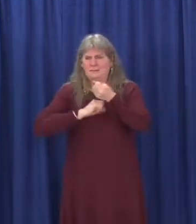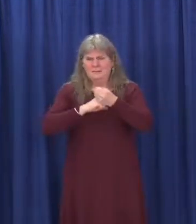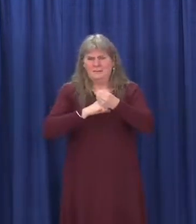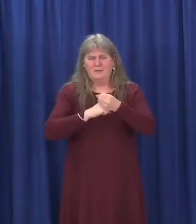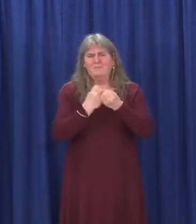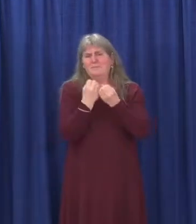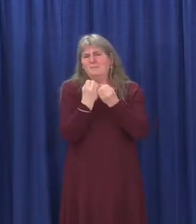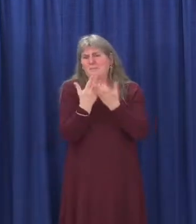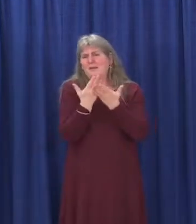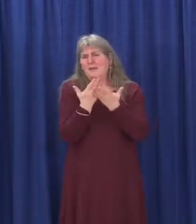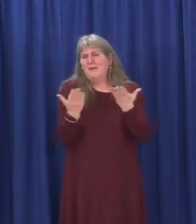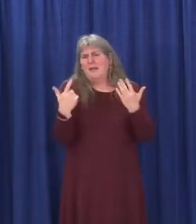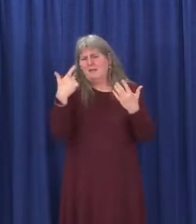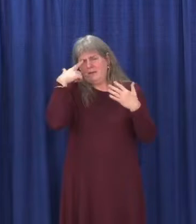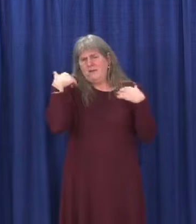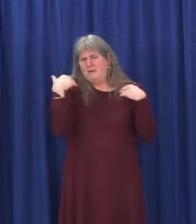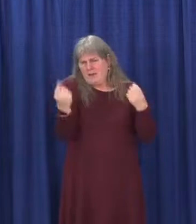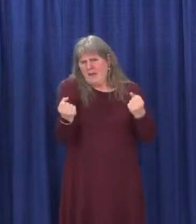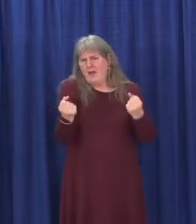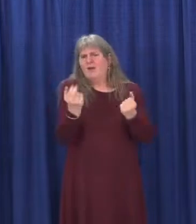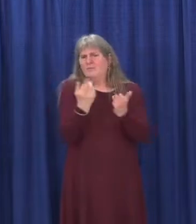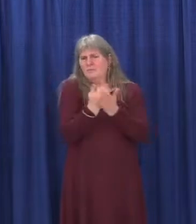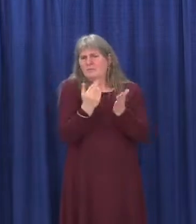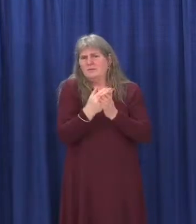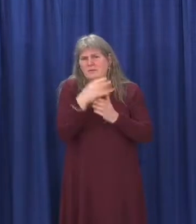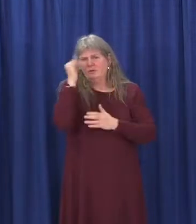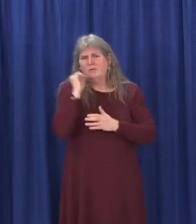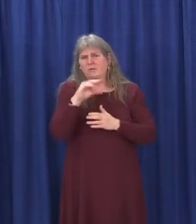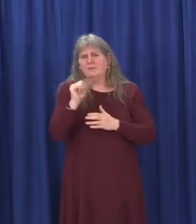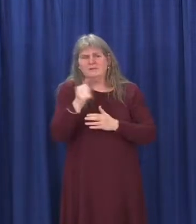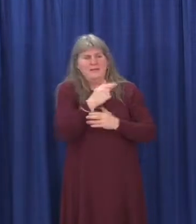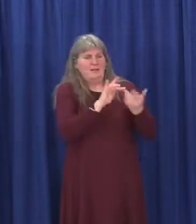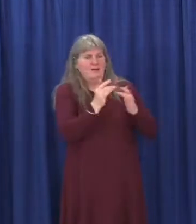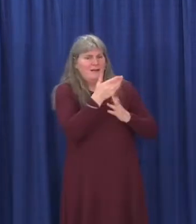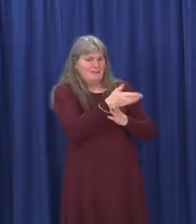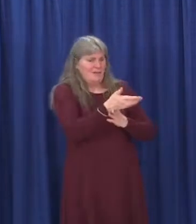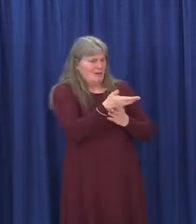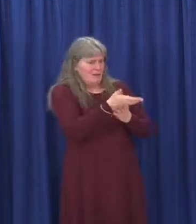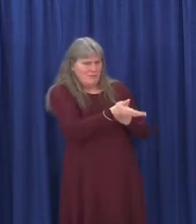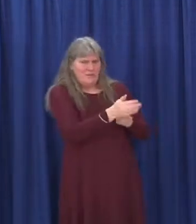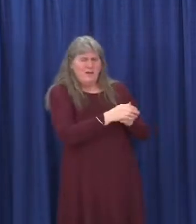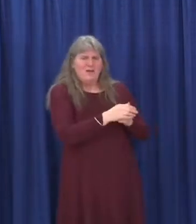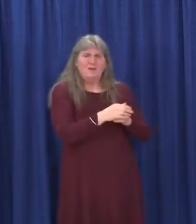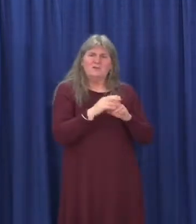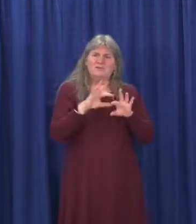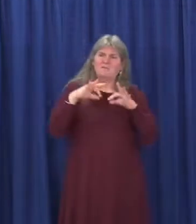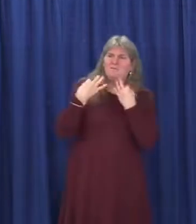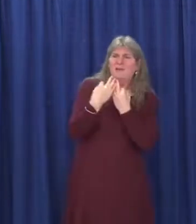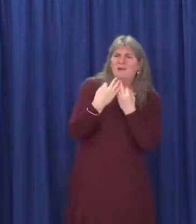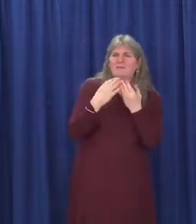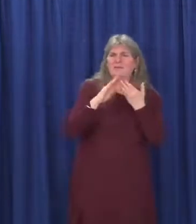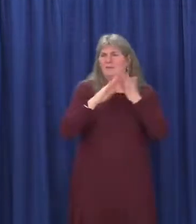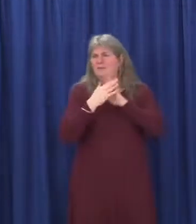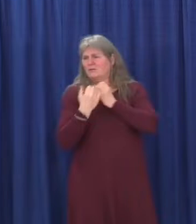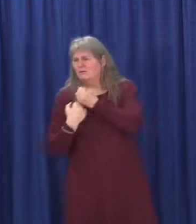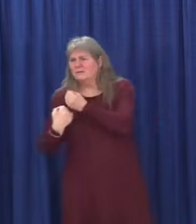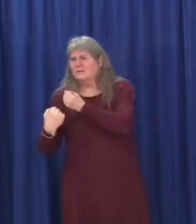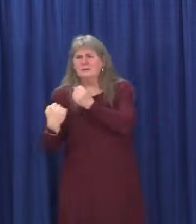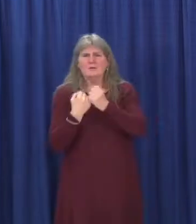of mental health resources available on yukon.ca. And we have the strength of family and community. We have the beautiful nature here,